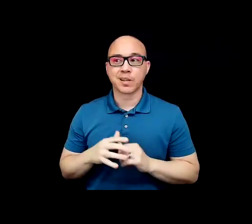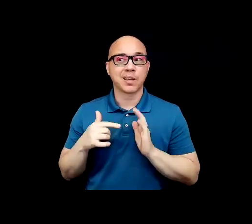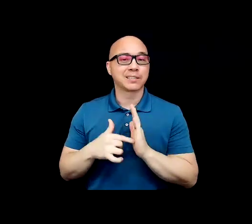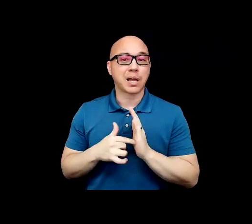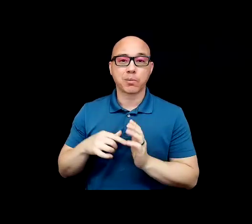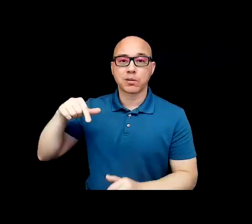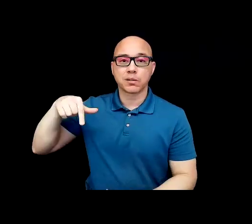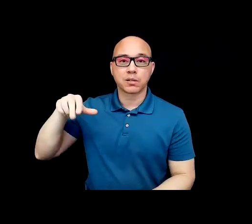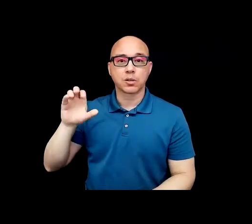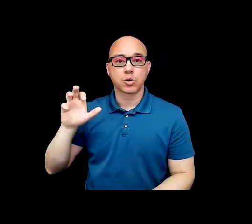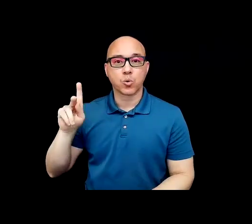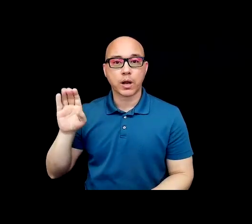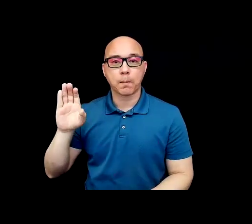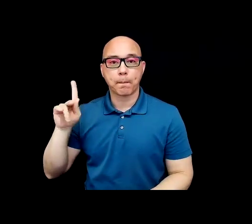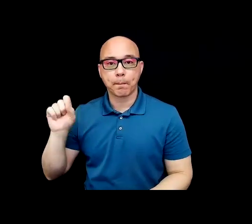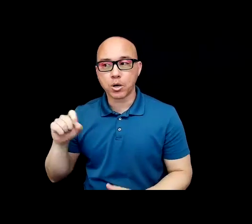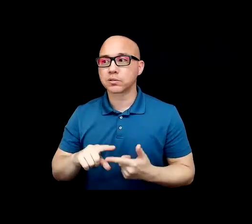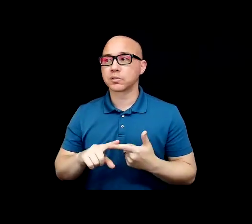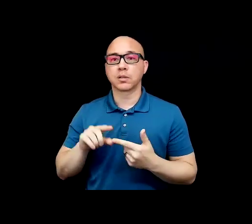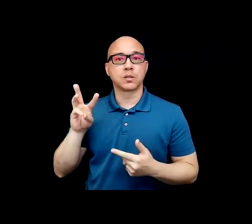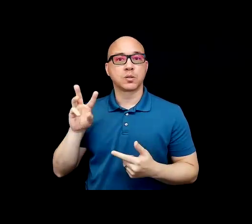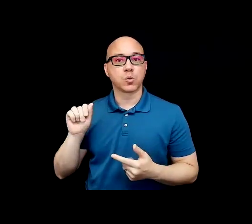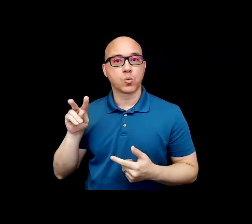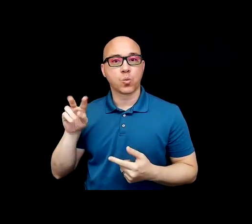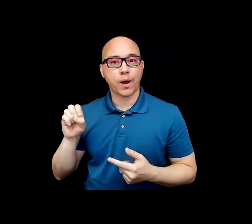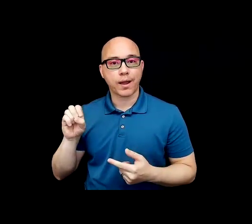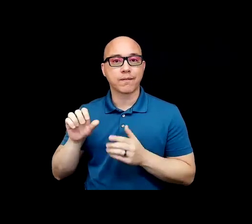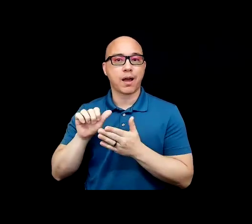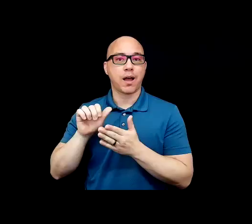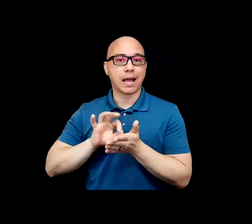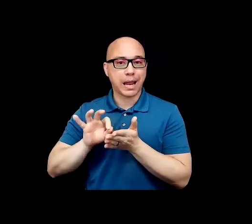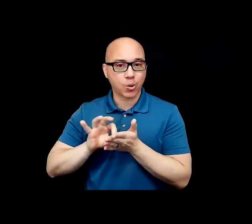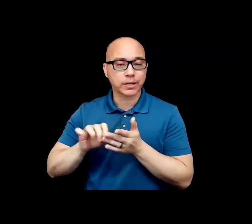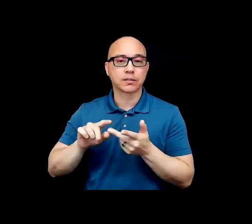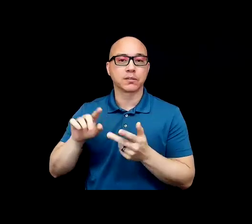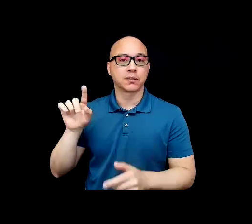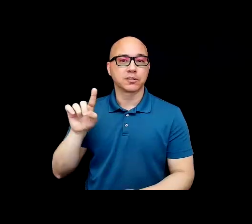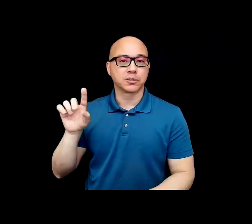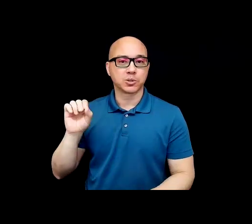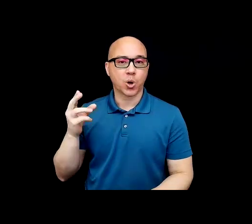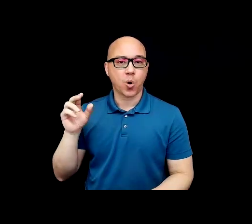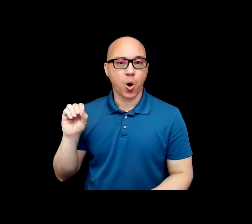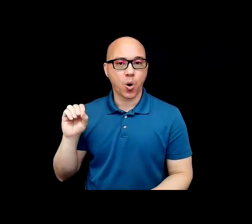Wave Accounting, Found.com, and Zoho Books. If you Google, you will find a ton of them, and you may